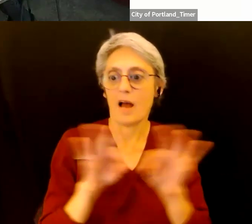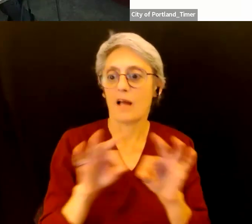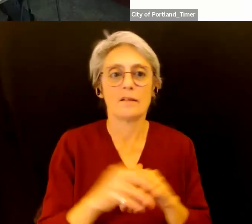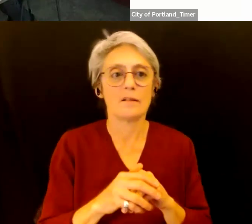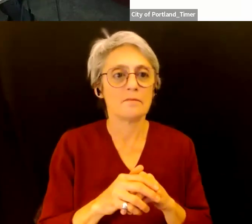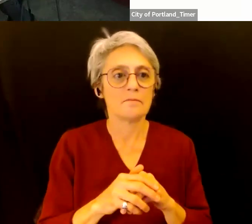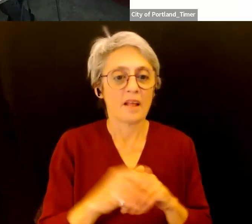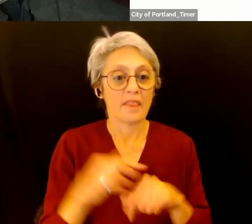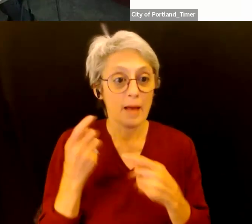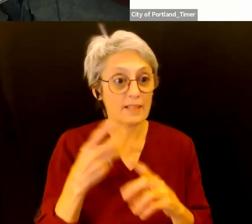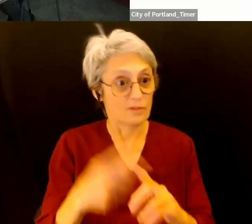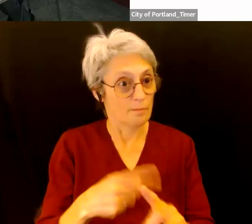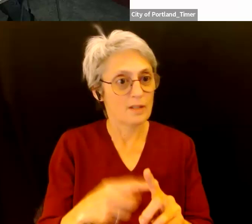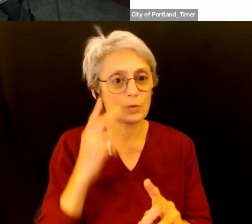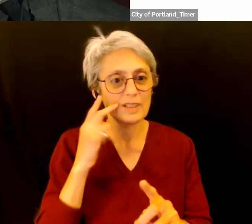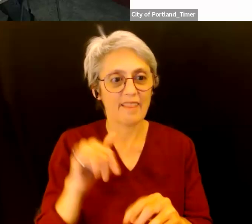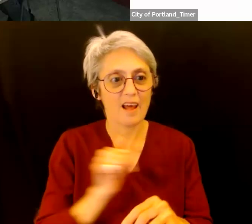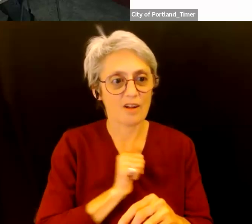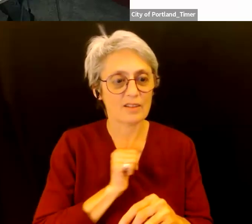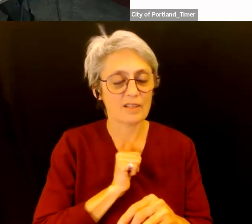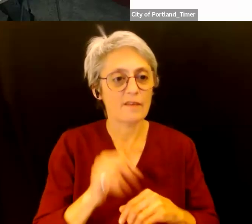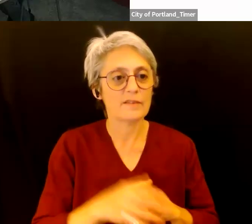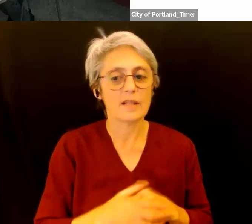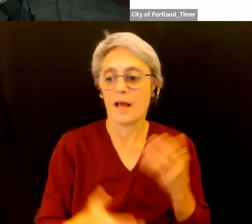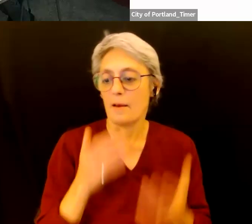And maybe reach in and give some of these people a little bit of a nudge.